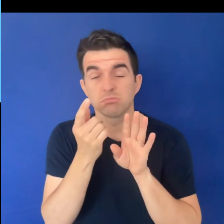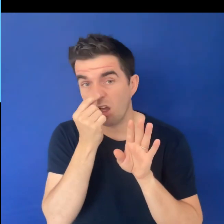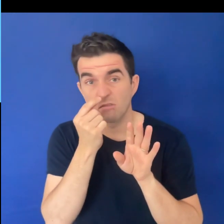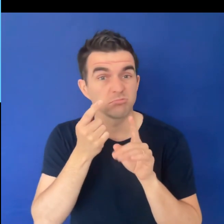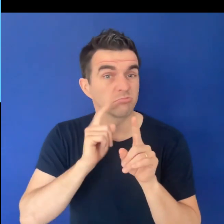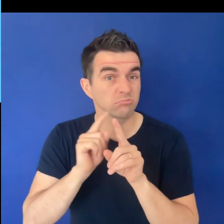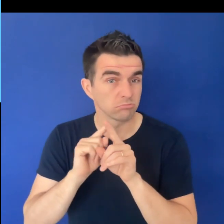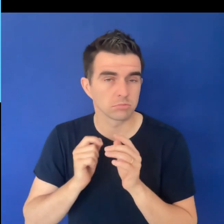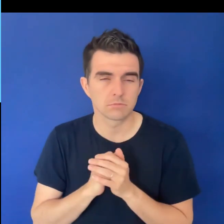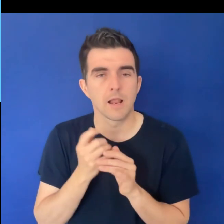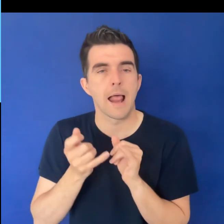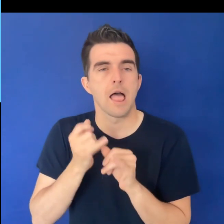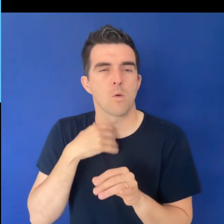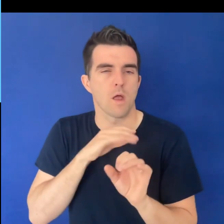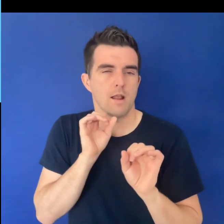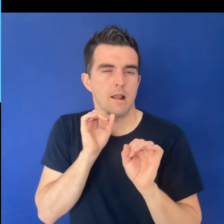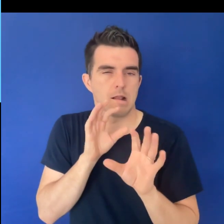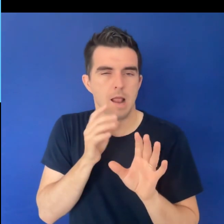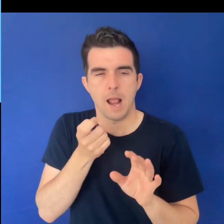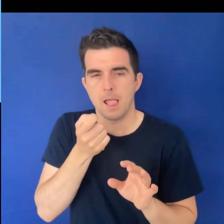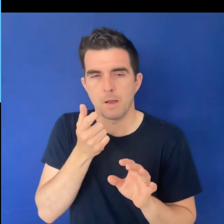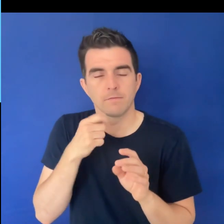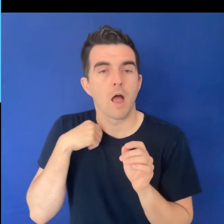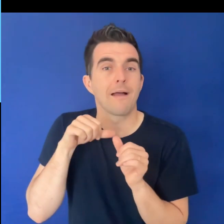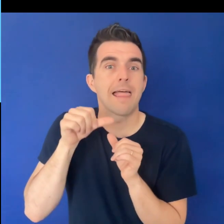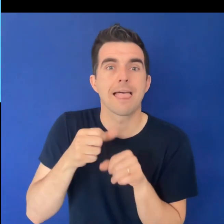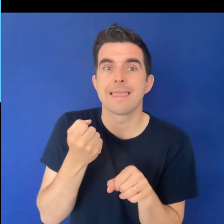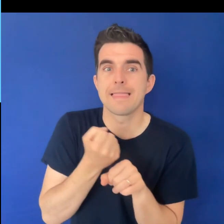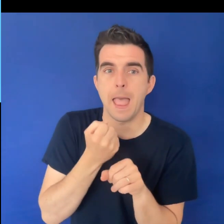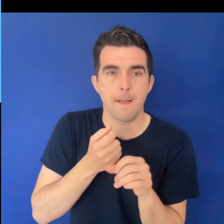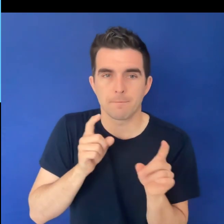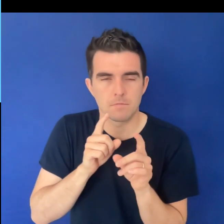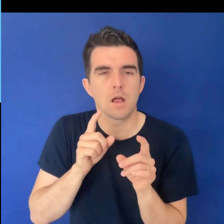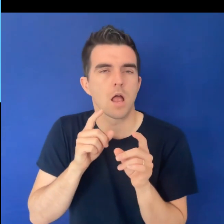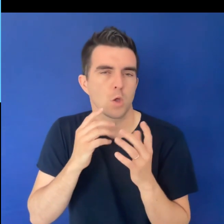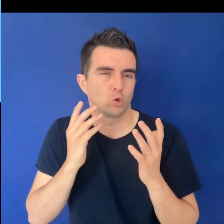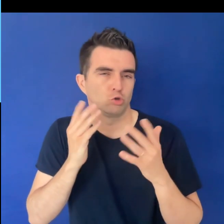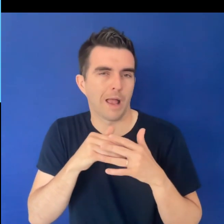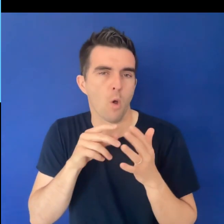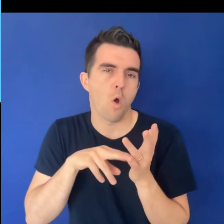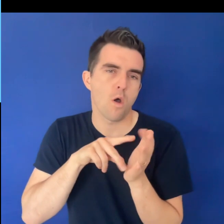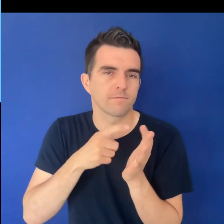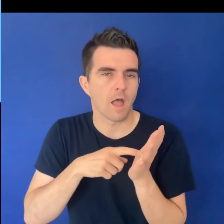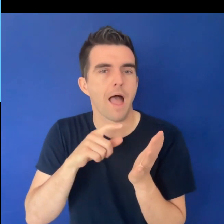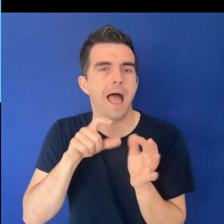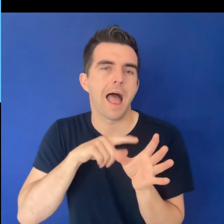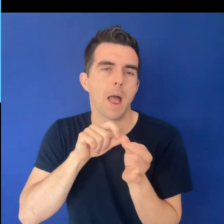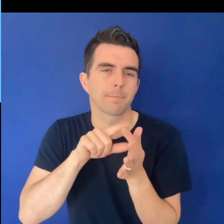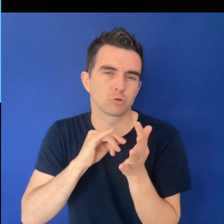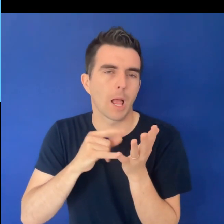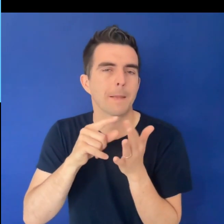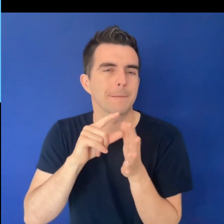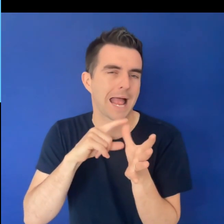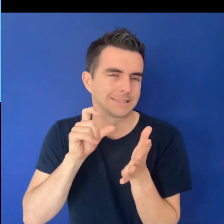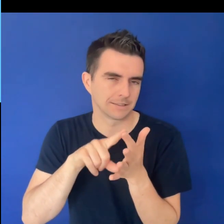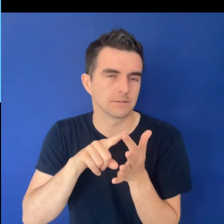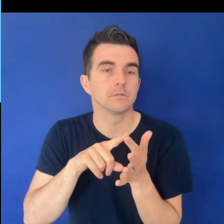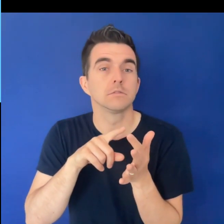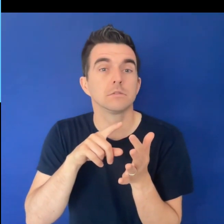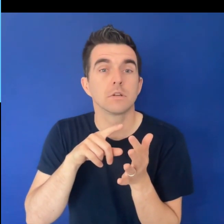Lastly, I'd like to give a little sneak peek into our next game, The Shadow Over Cyberspace, in which the Cthulhu mythos is re-told through